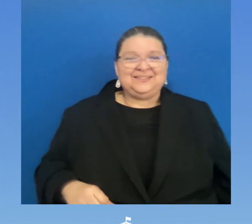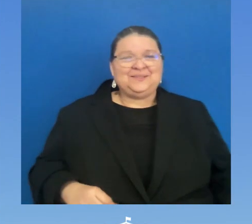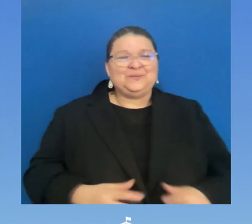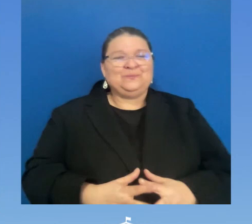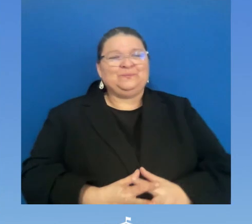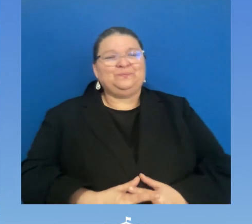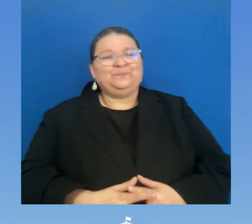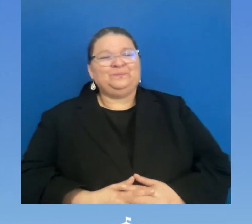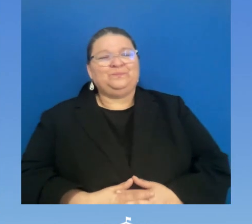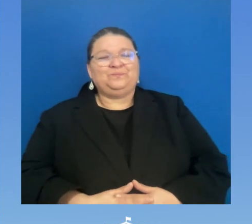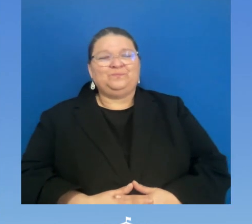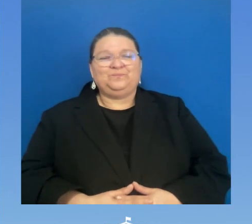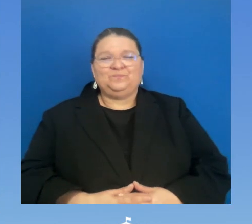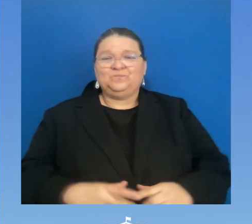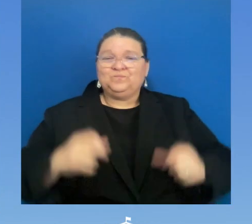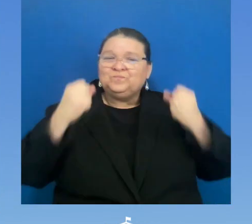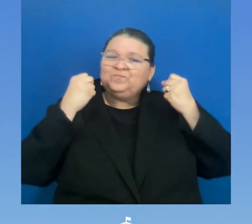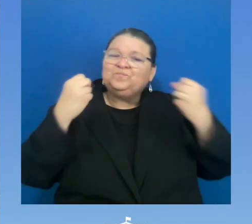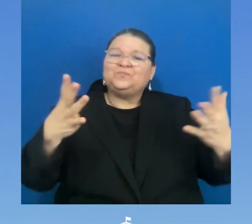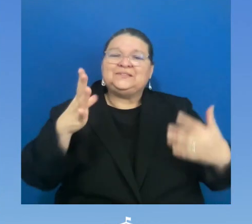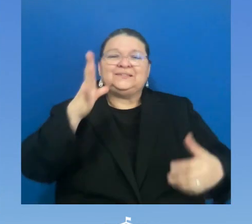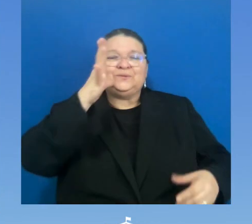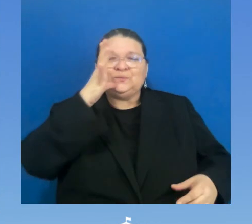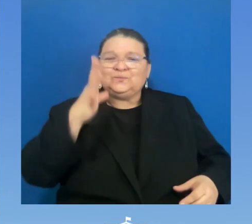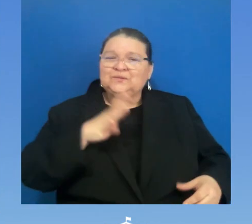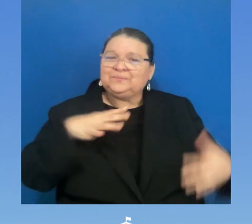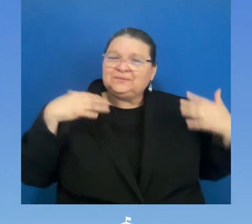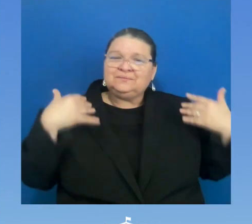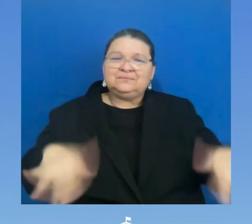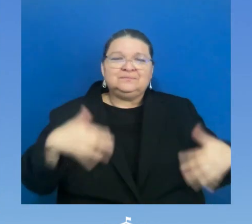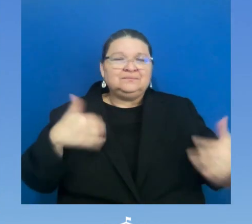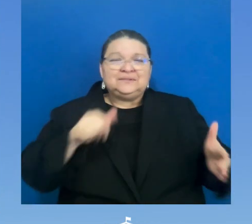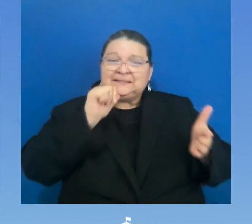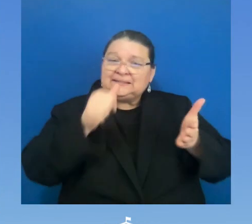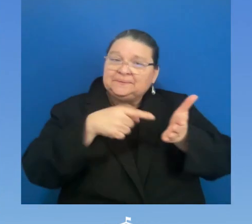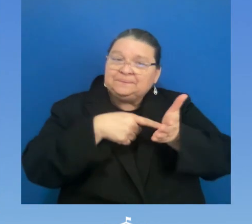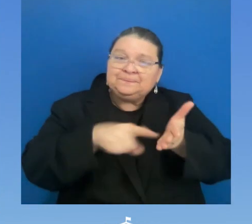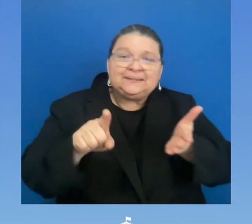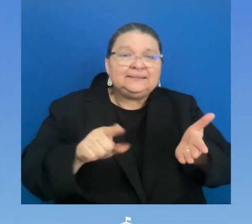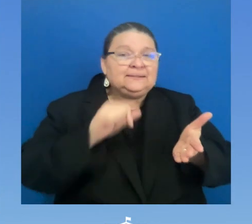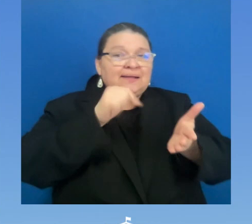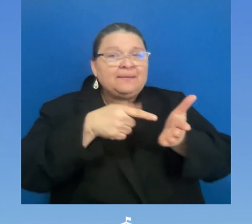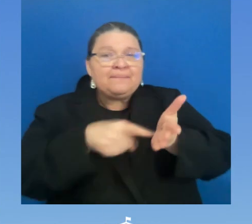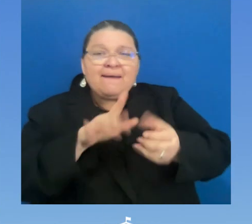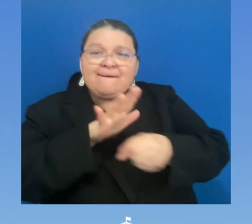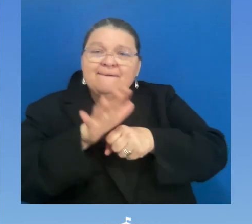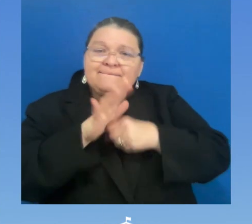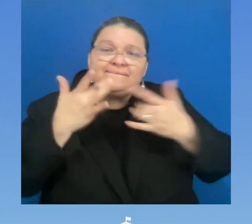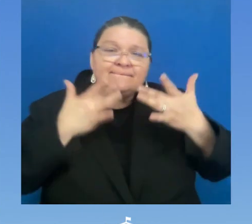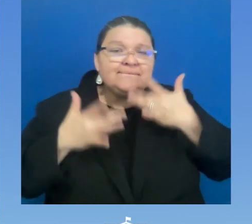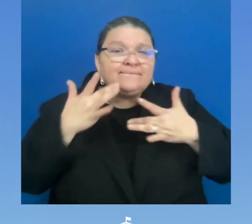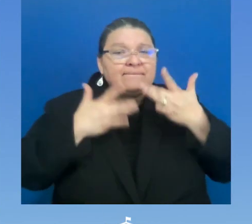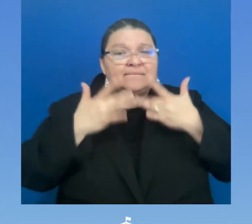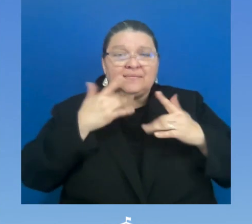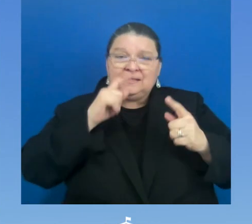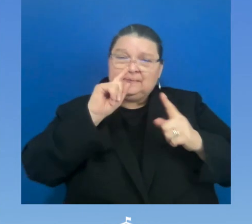Let women do the work in our country, especially women of color. And that's not right. It's not good for our country and it has to change.